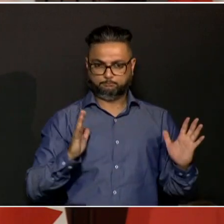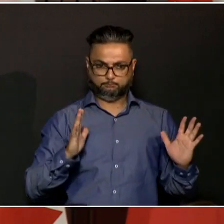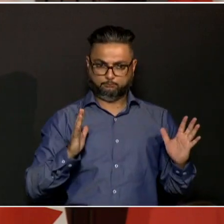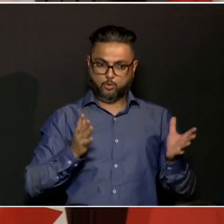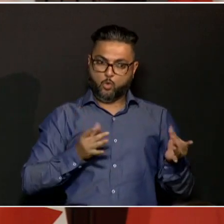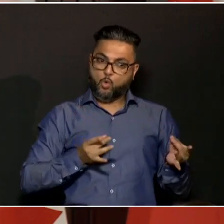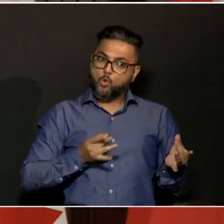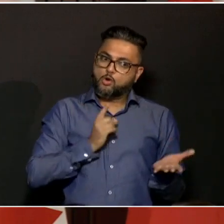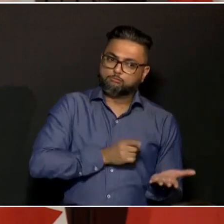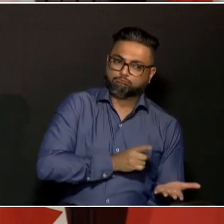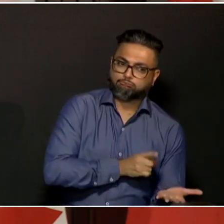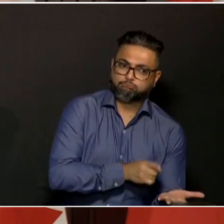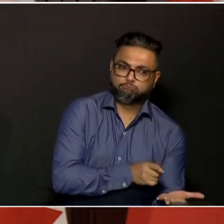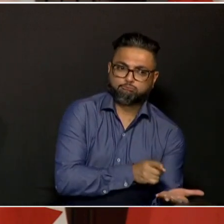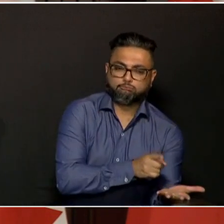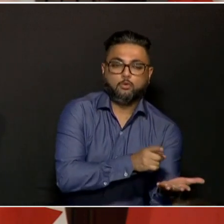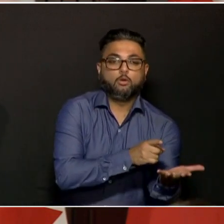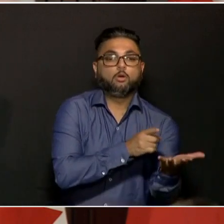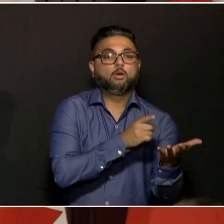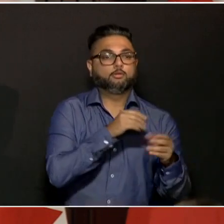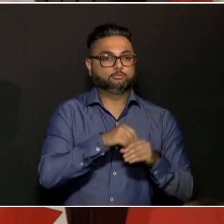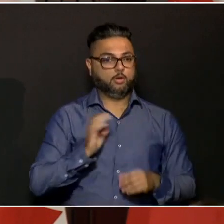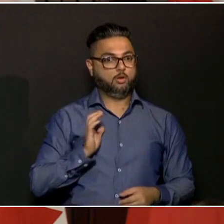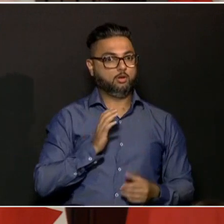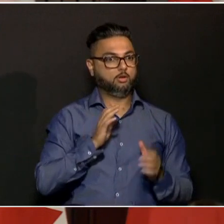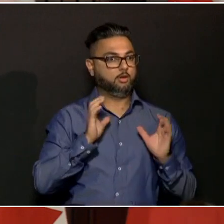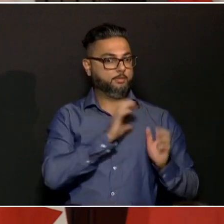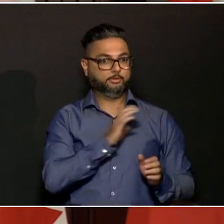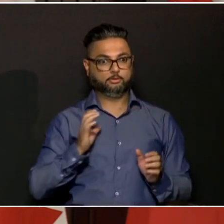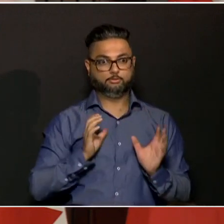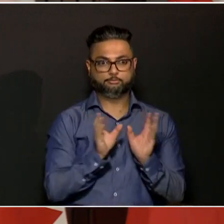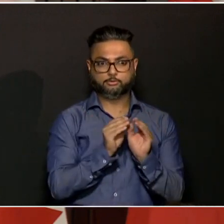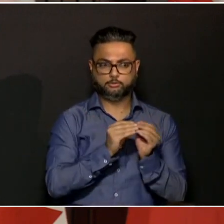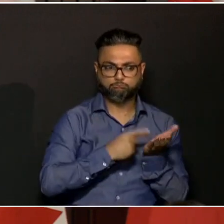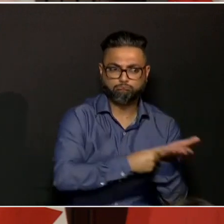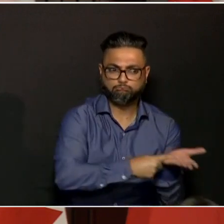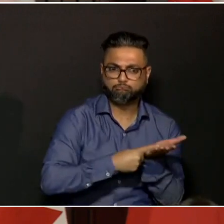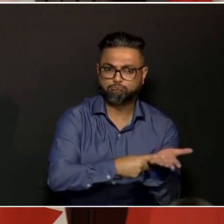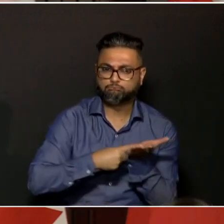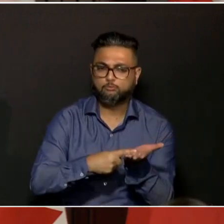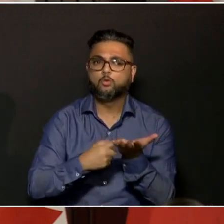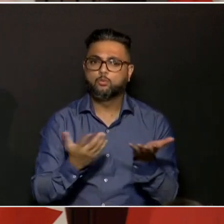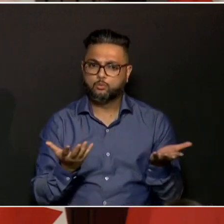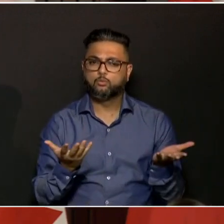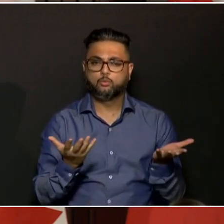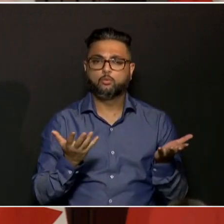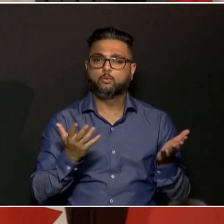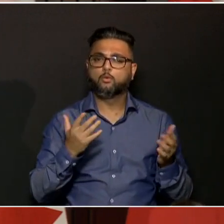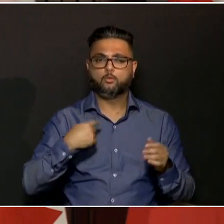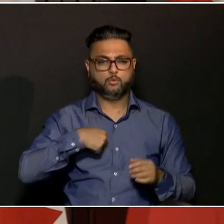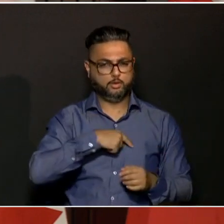a right decision is a government. We have some tremendous debates in caucus like long debates too,